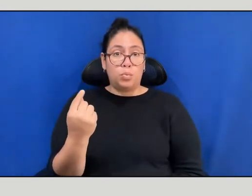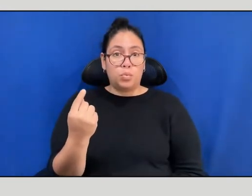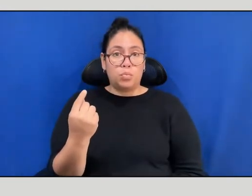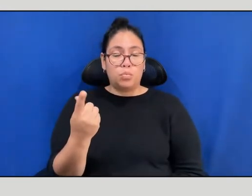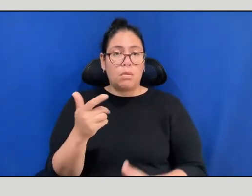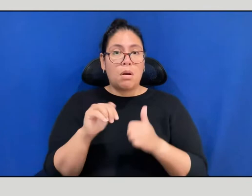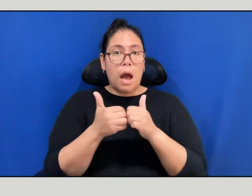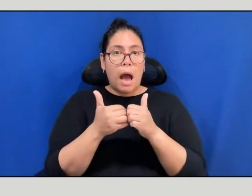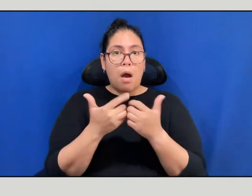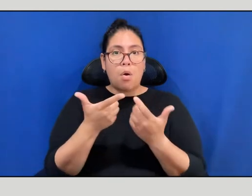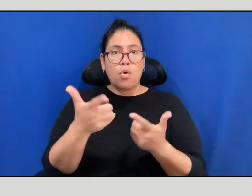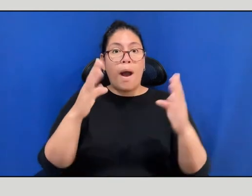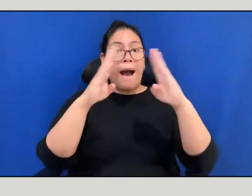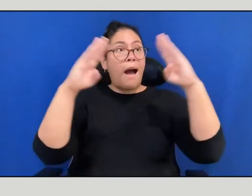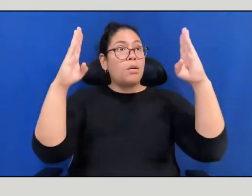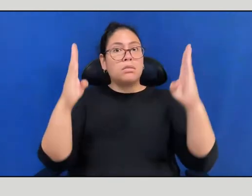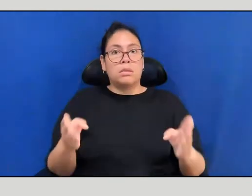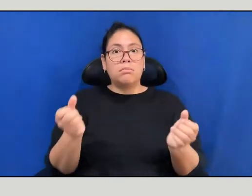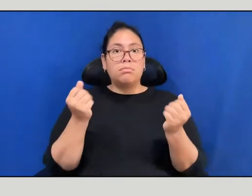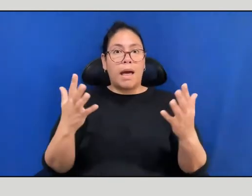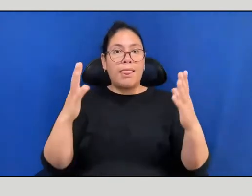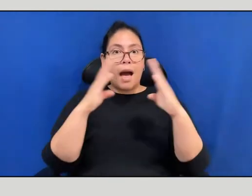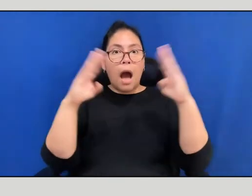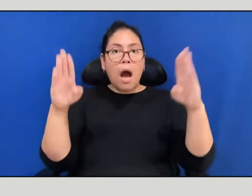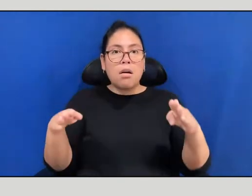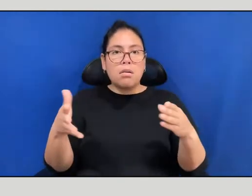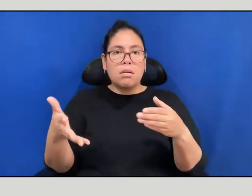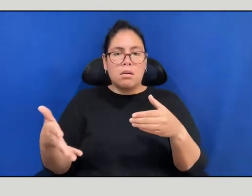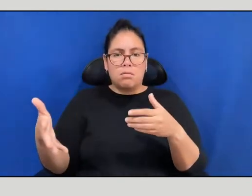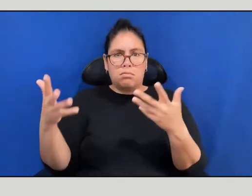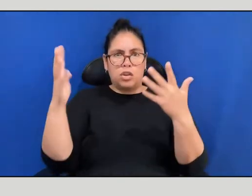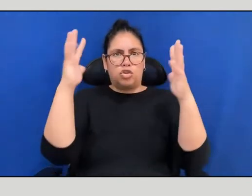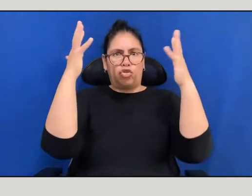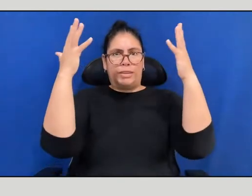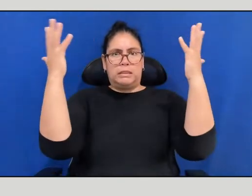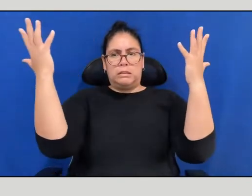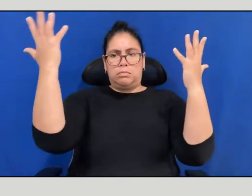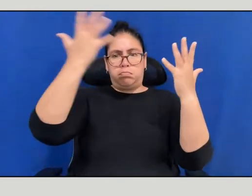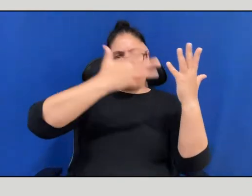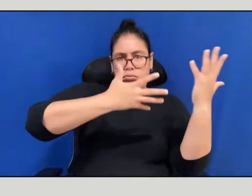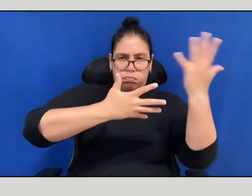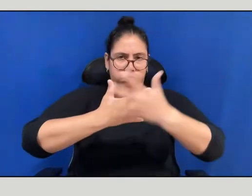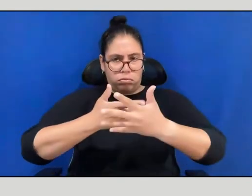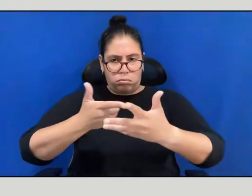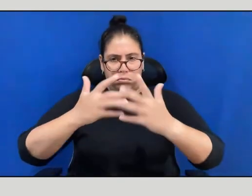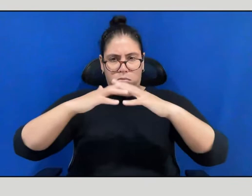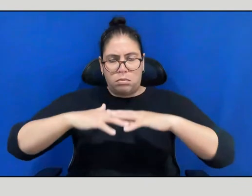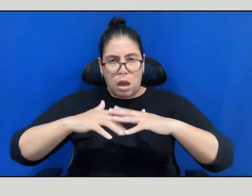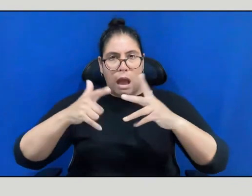Many of the houses are covered by trees, or you are almost until here with water,